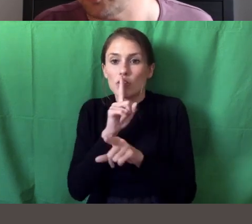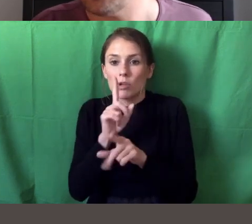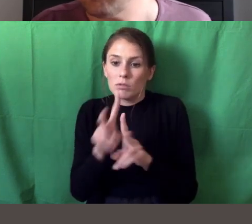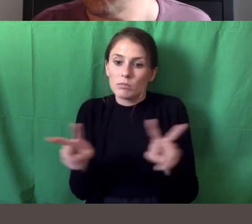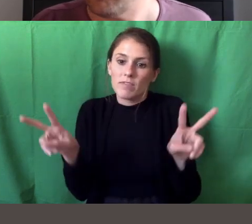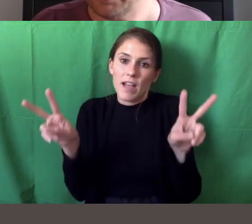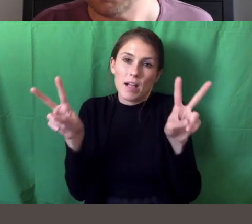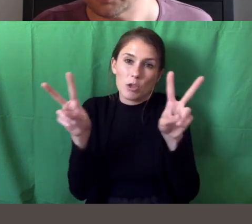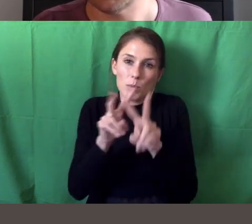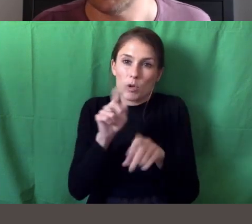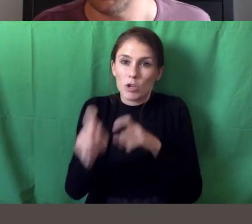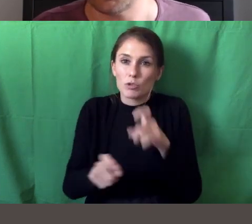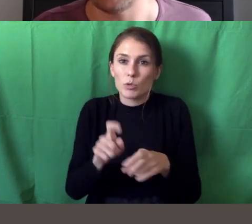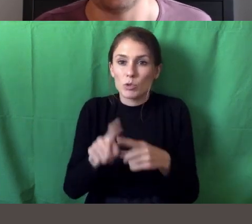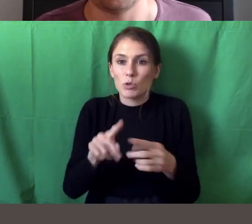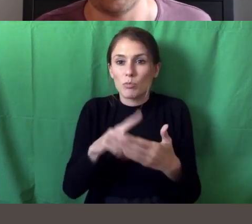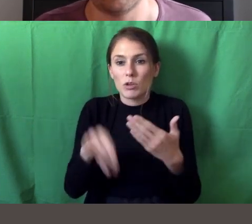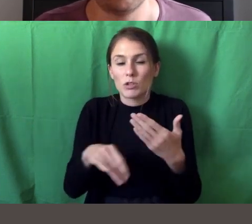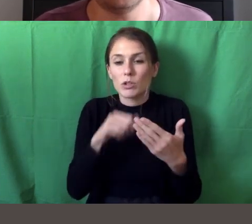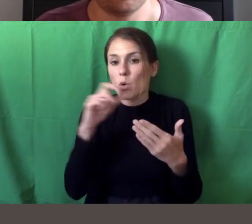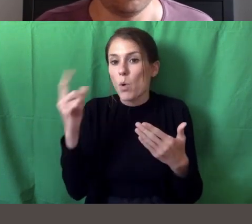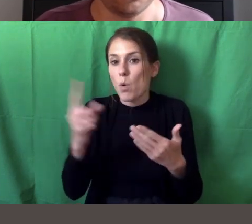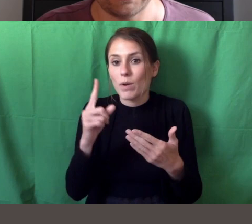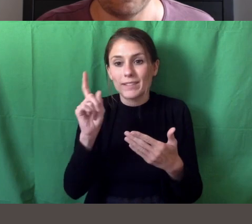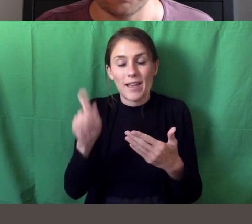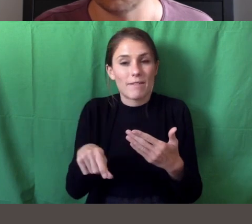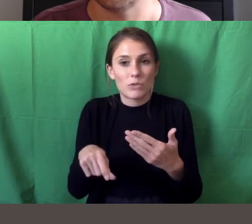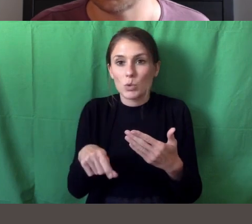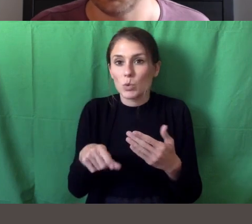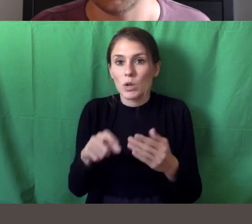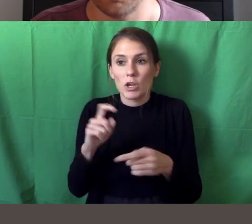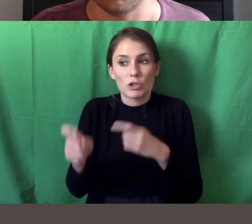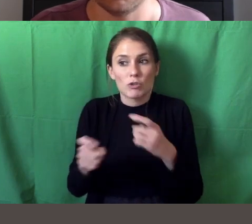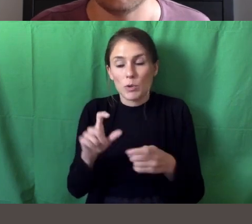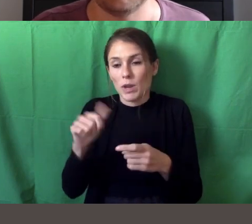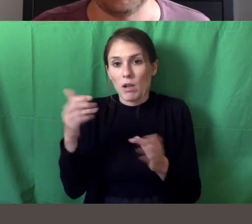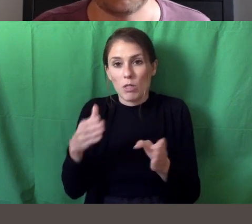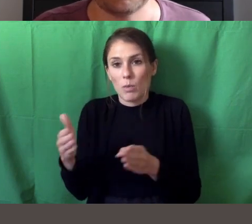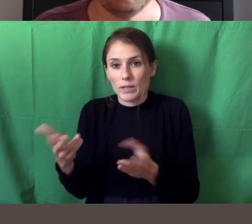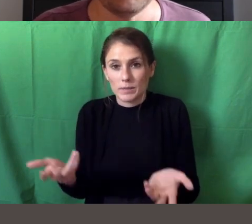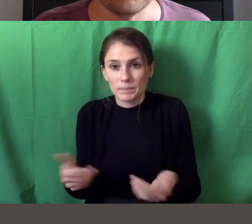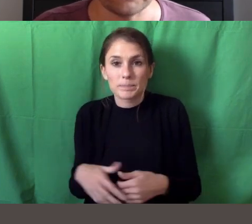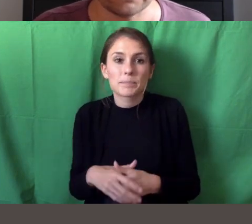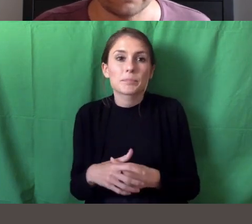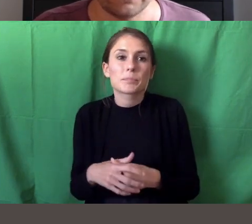still valid. That's also a valuable contribution to a project. You don't always have to contribute